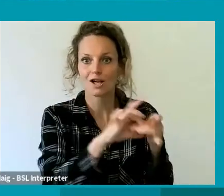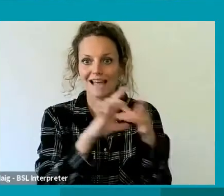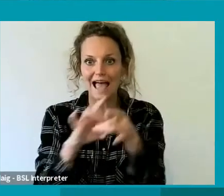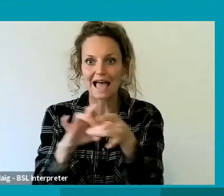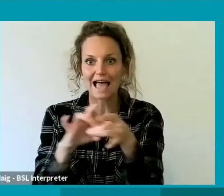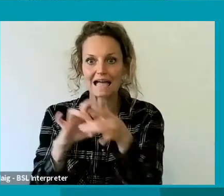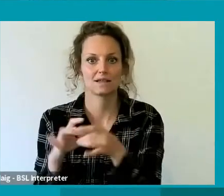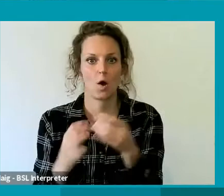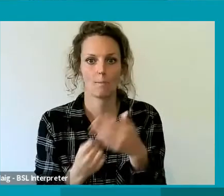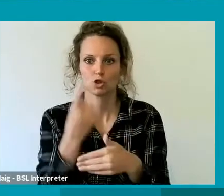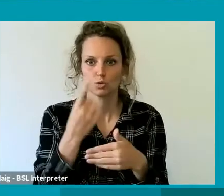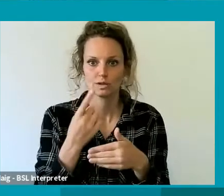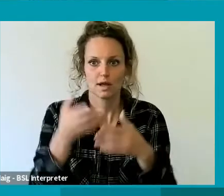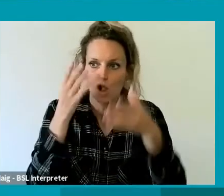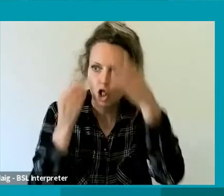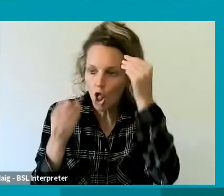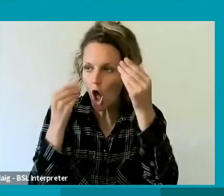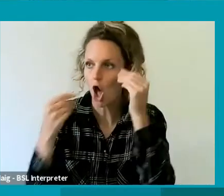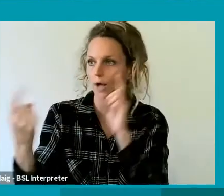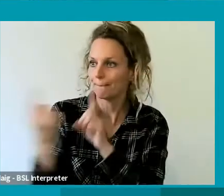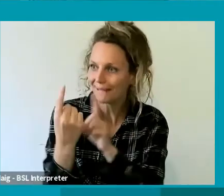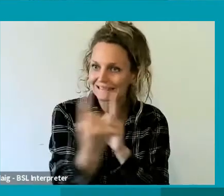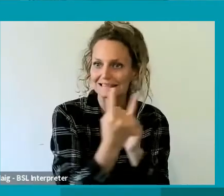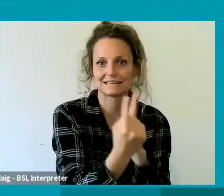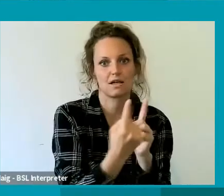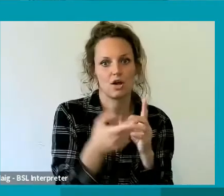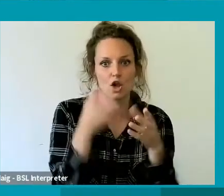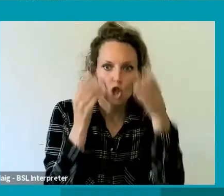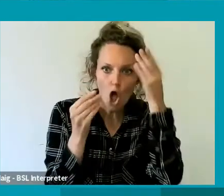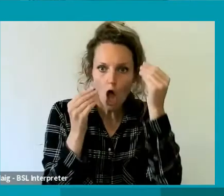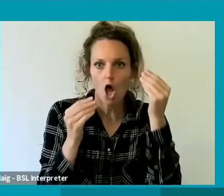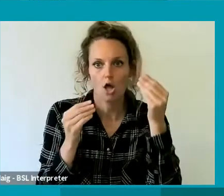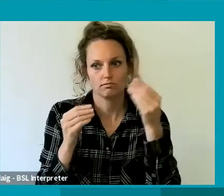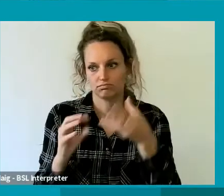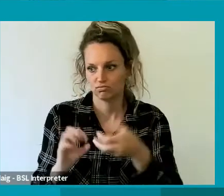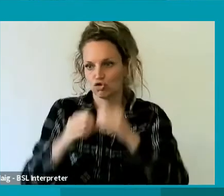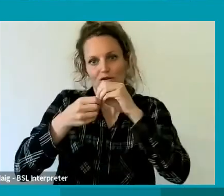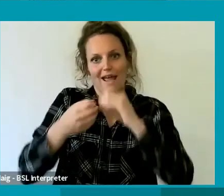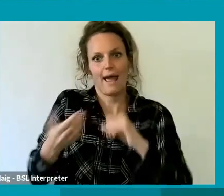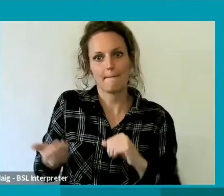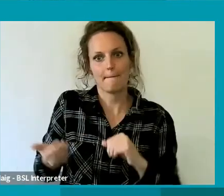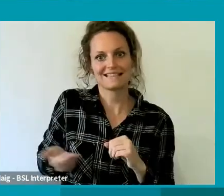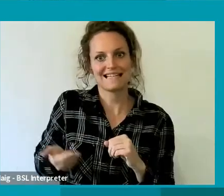Meet with others, learn, find out, do business, seek out opportunities.